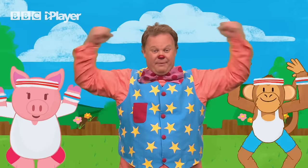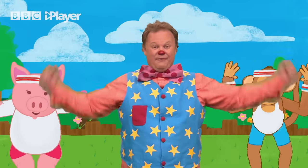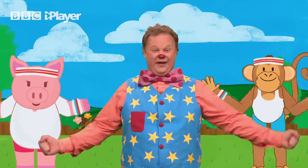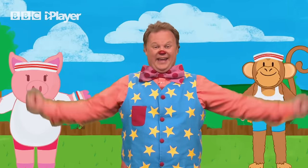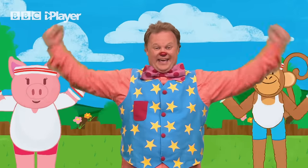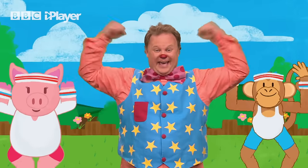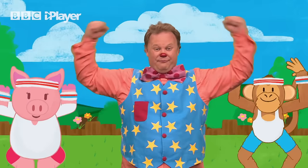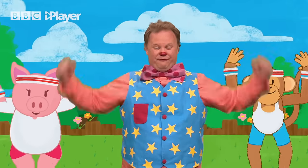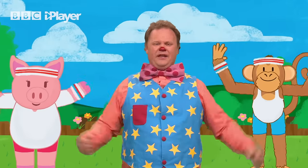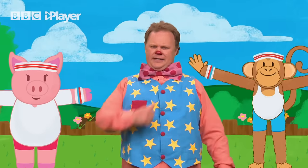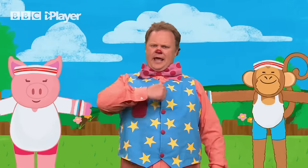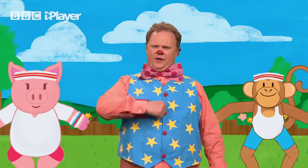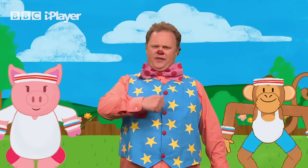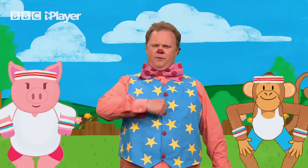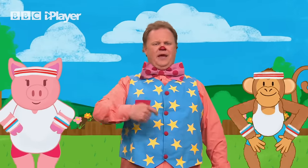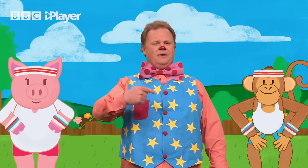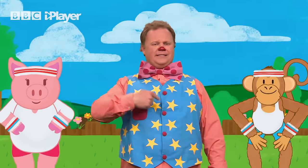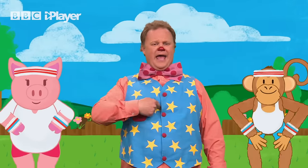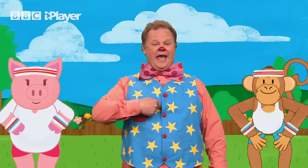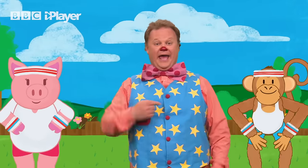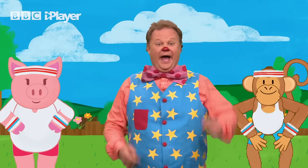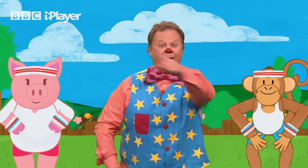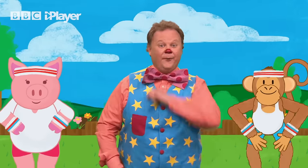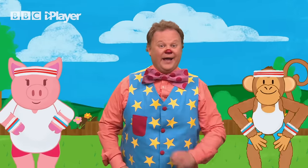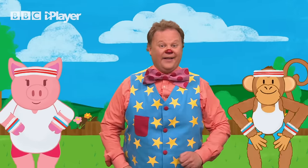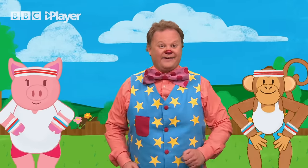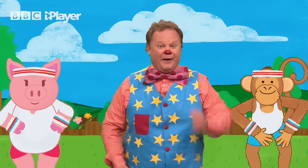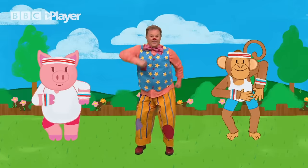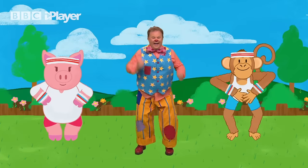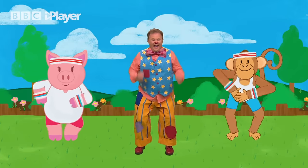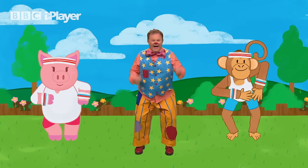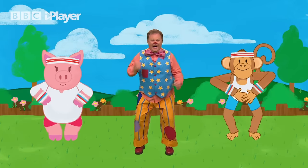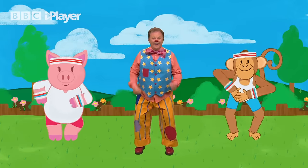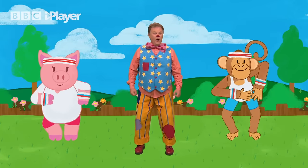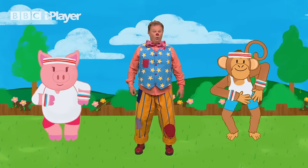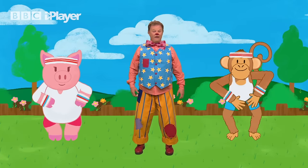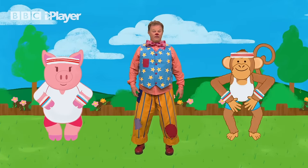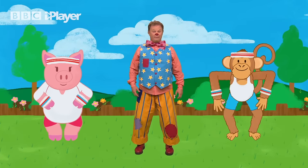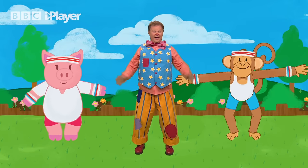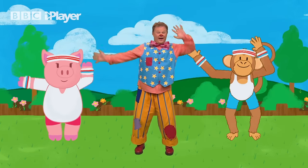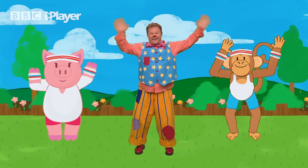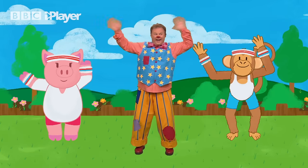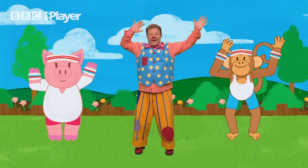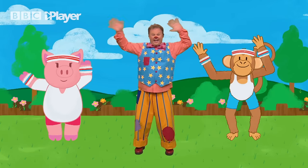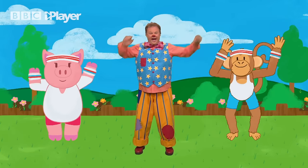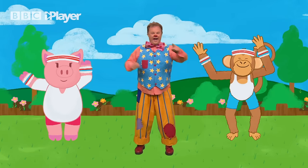keep fit keep fit and healthy we will stay wiggle on the spot wave you arms a lot